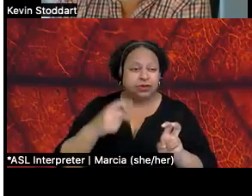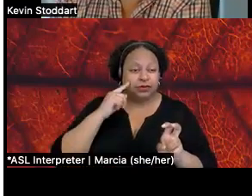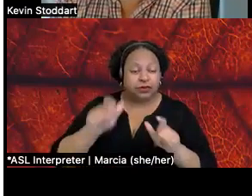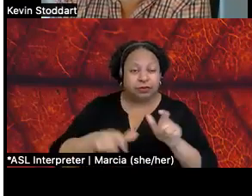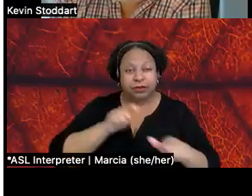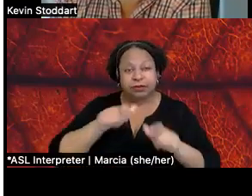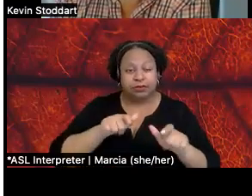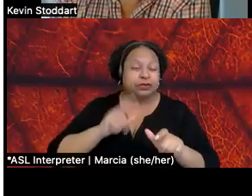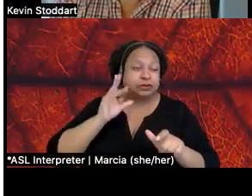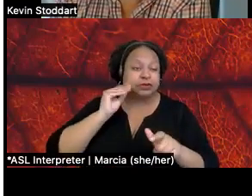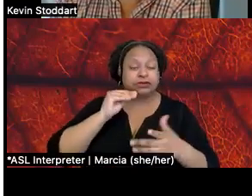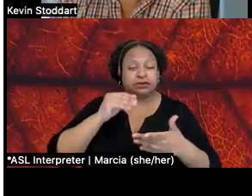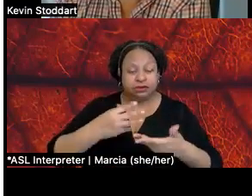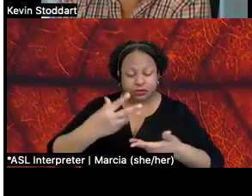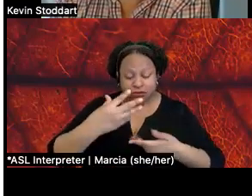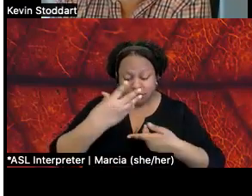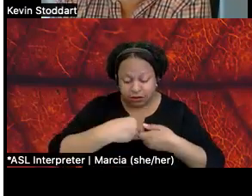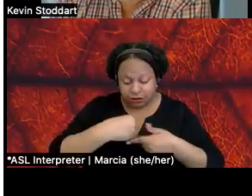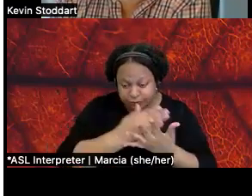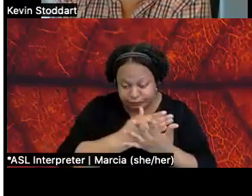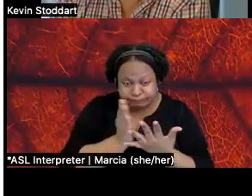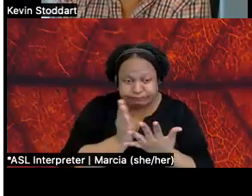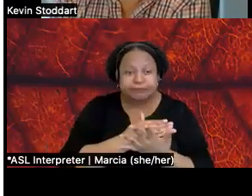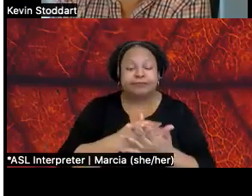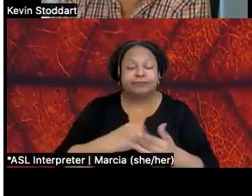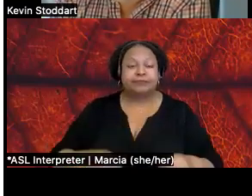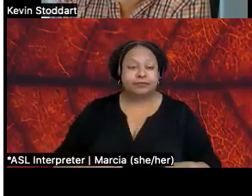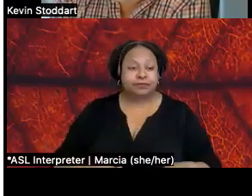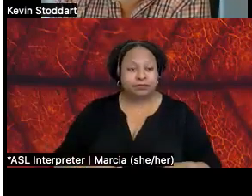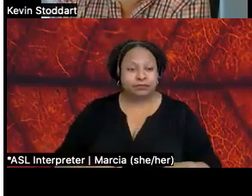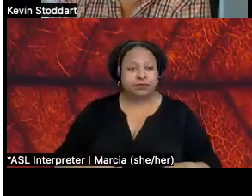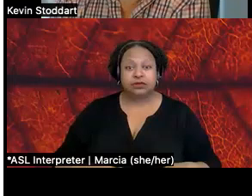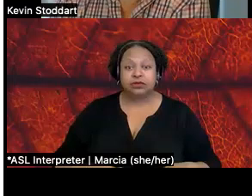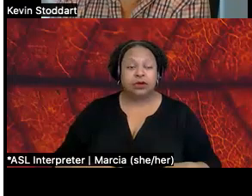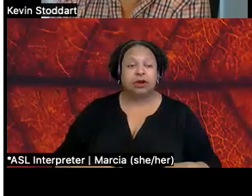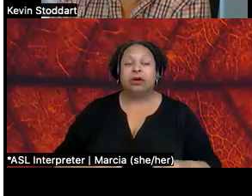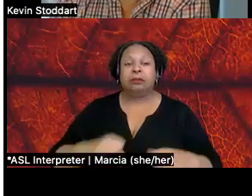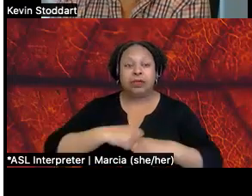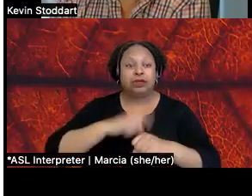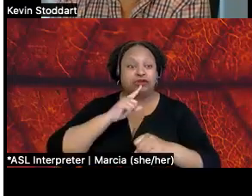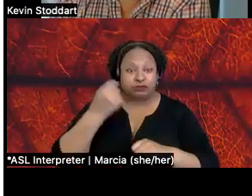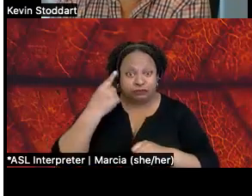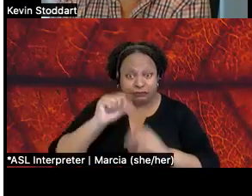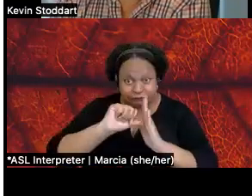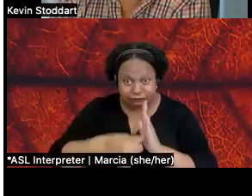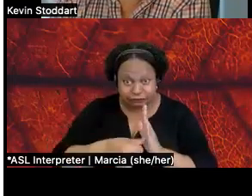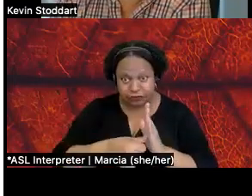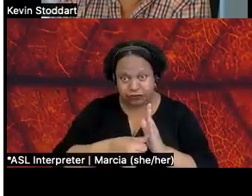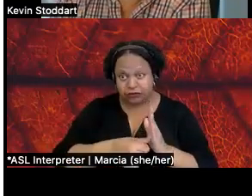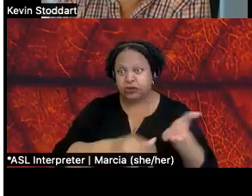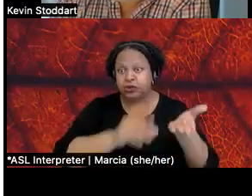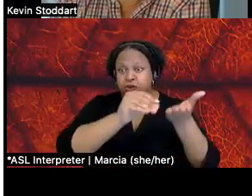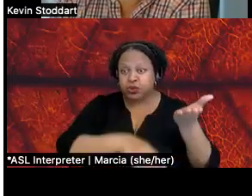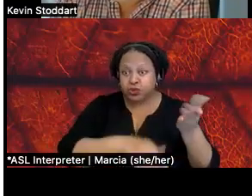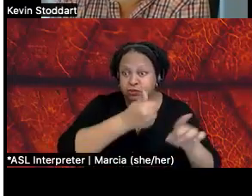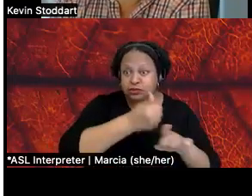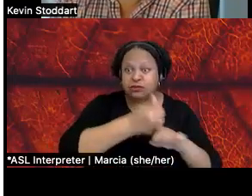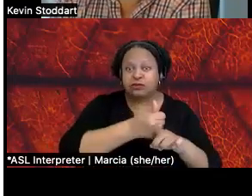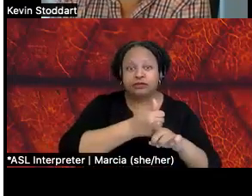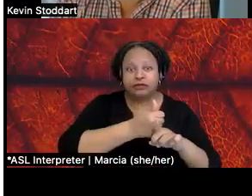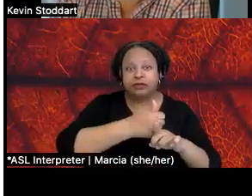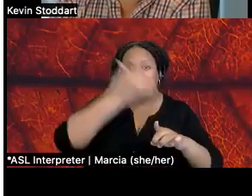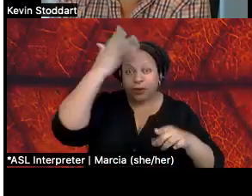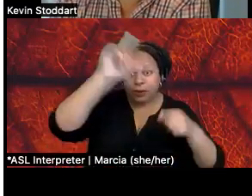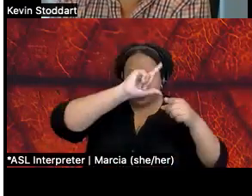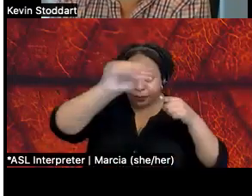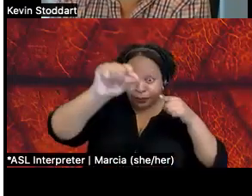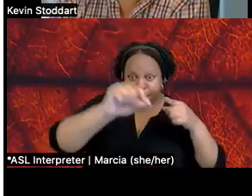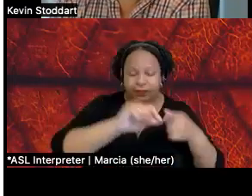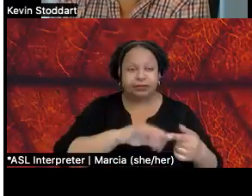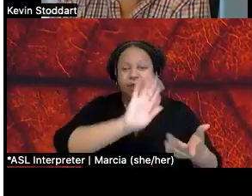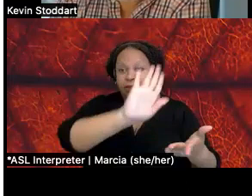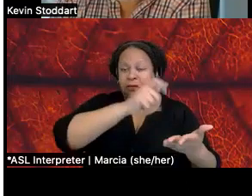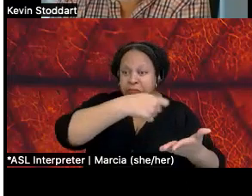So again, just because somebody is gifted, does, has done extremely well in their area of study,